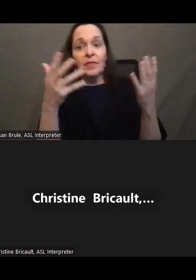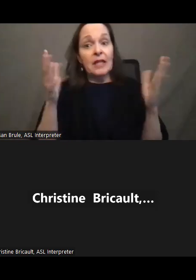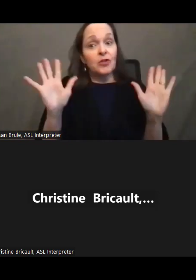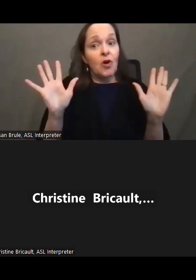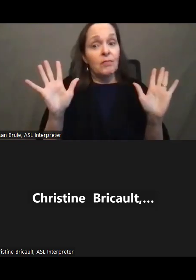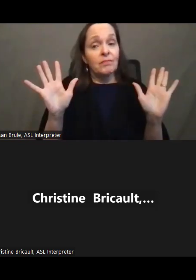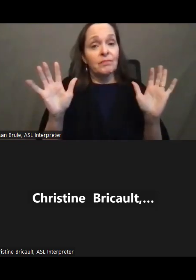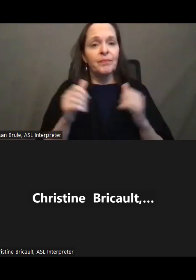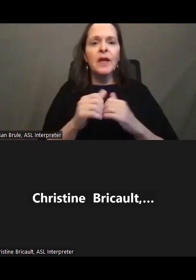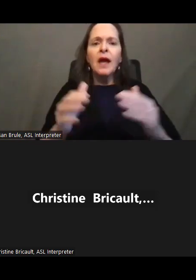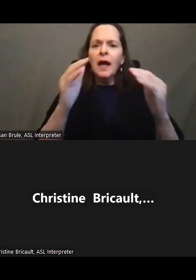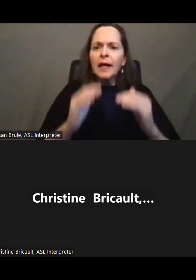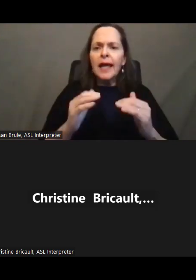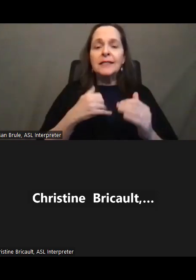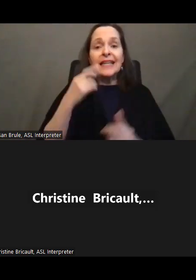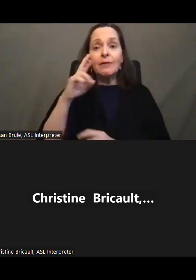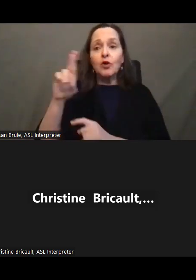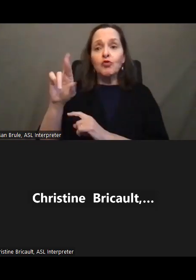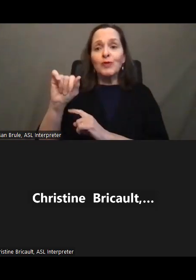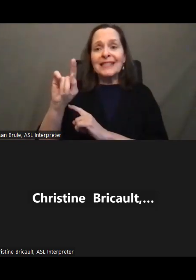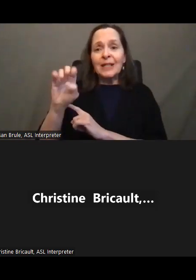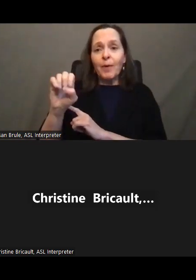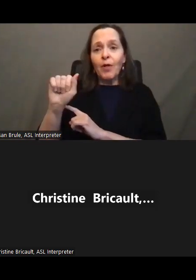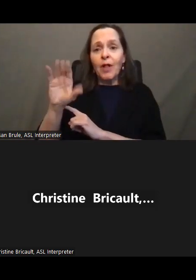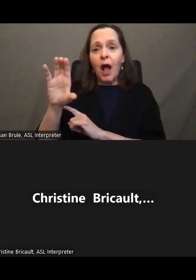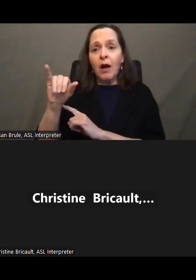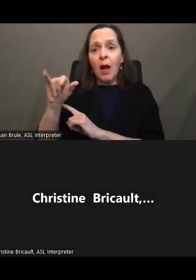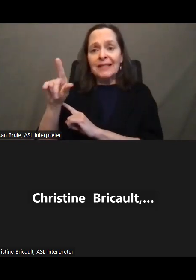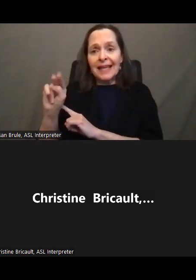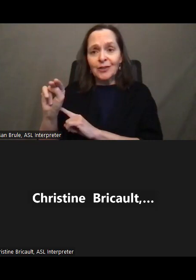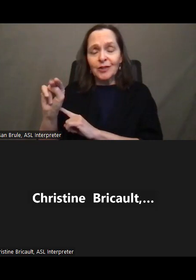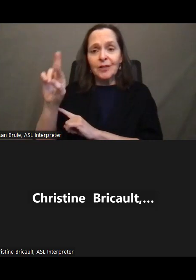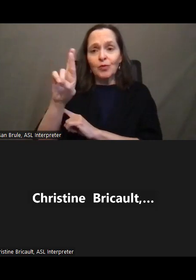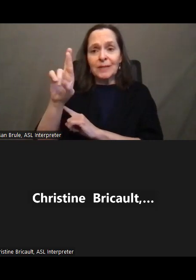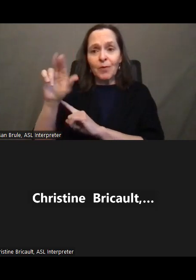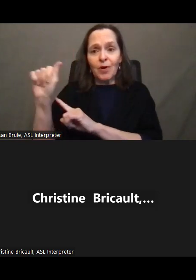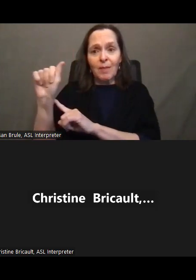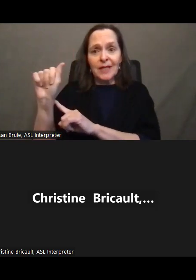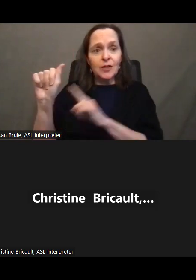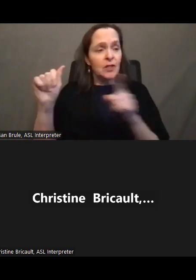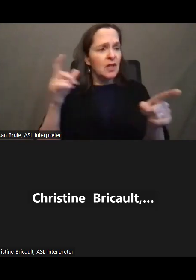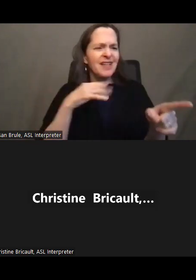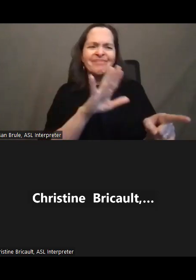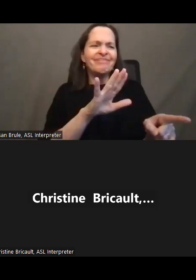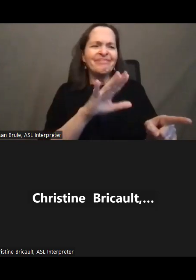know that they have the right to consult with an attorney or advocate, and that they have the right to file a discrimination claim.